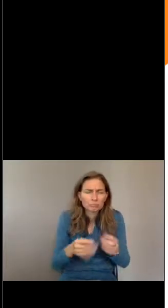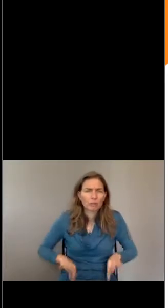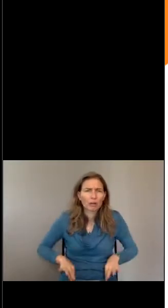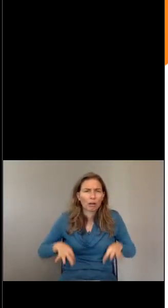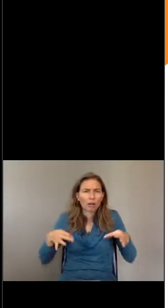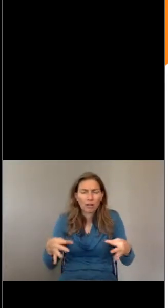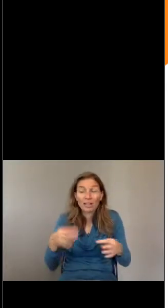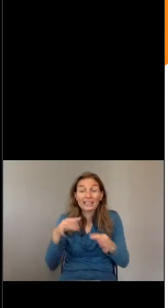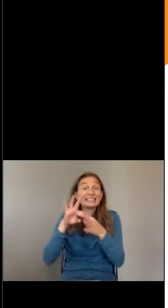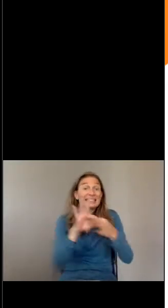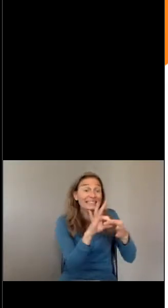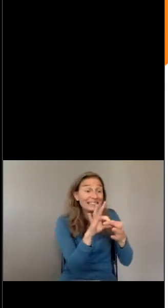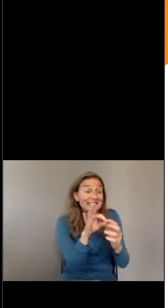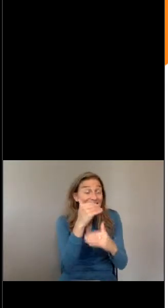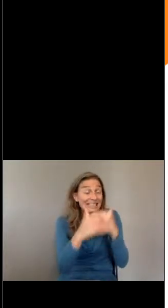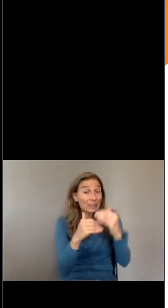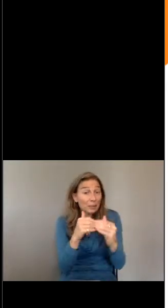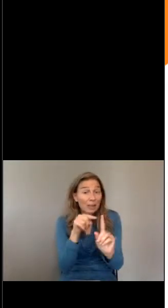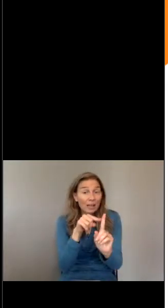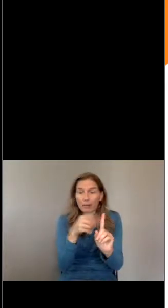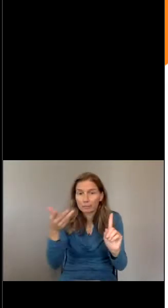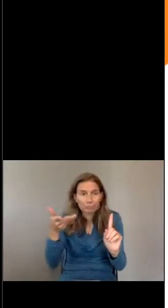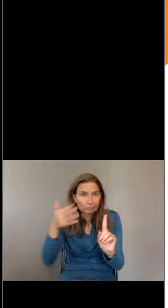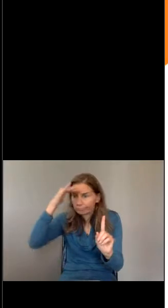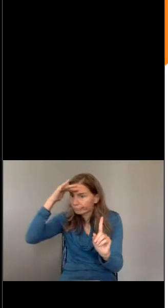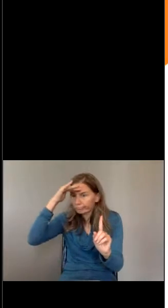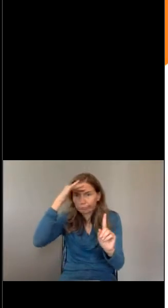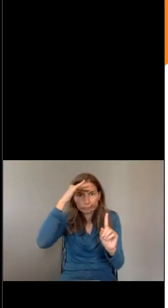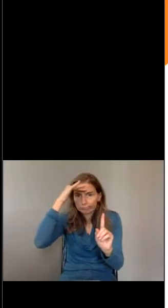duration of disability, gender, age, and educational level.